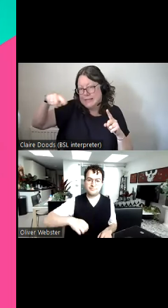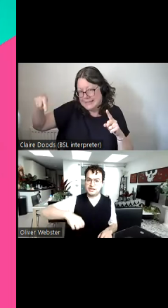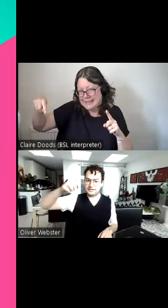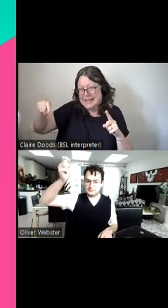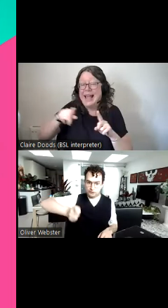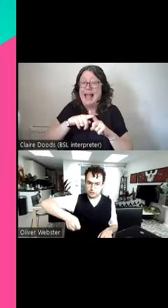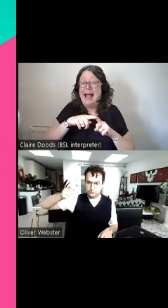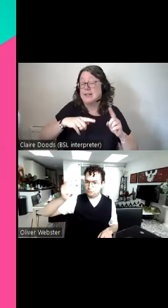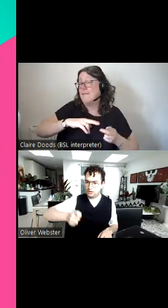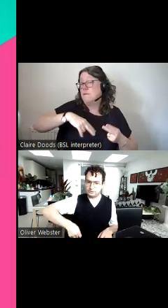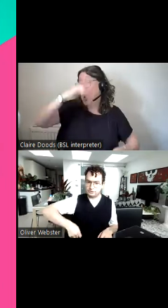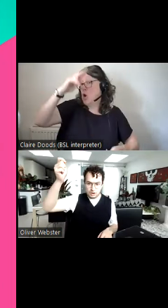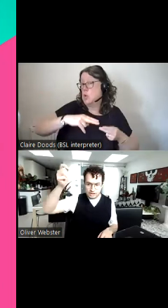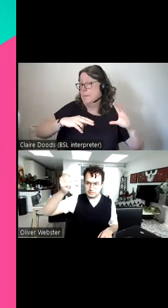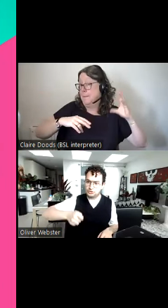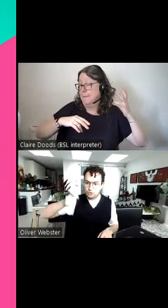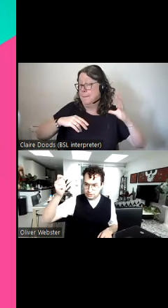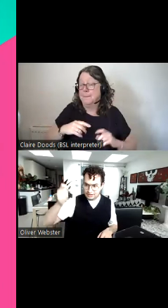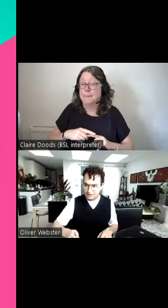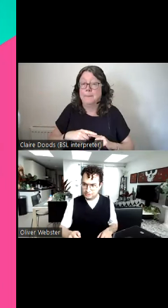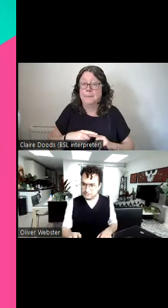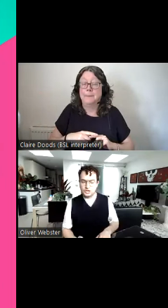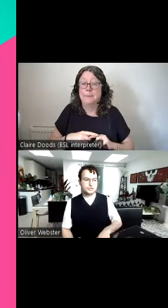and a particular volume, whether it's quiet or loud.